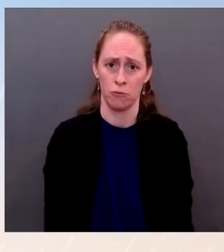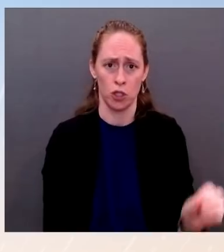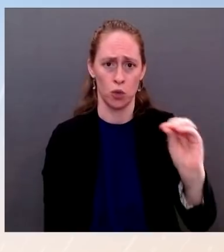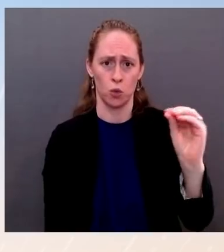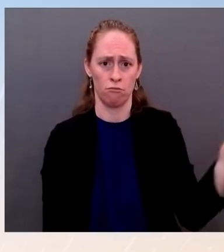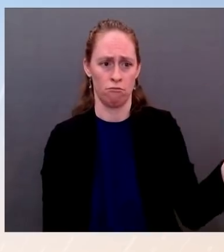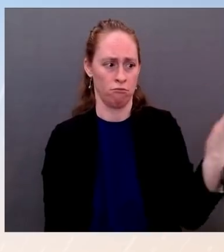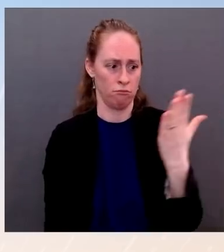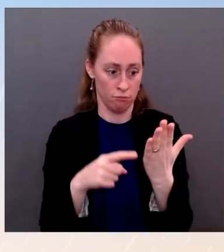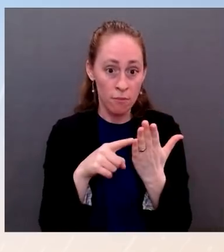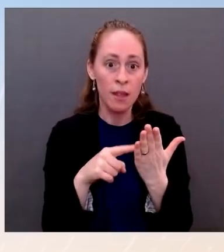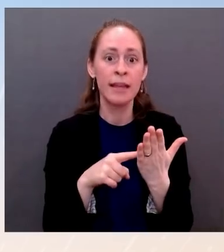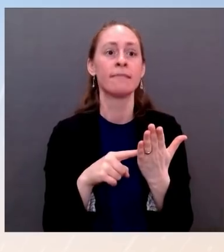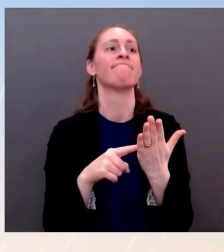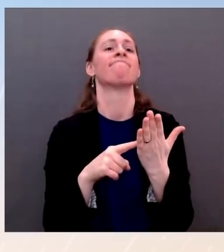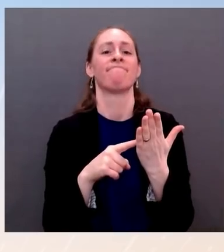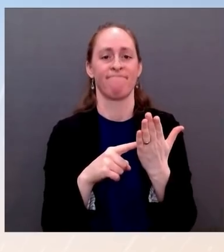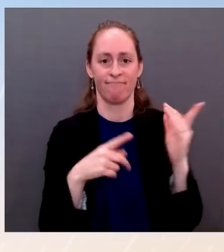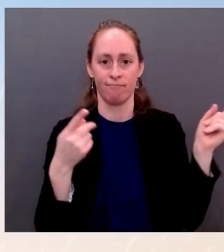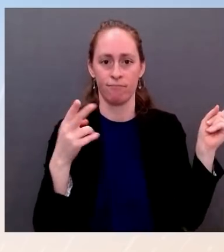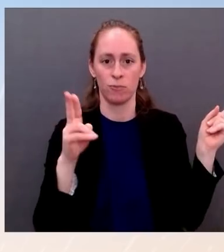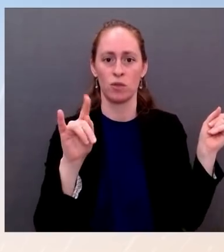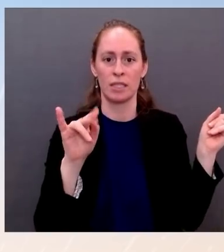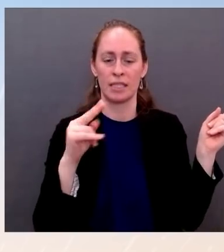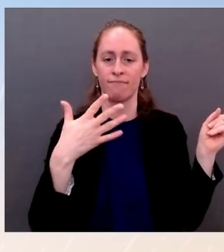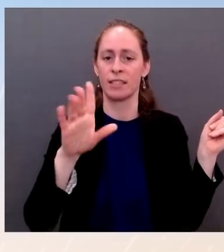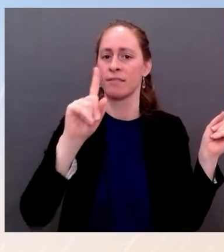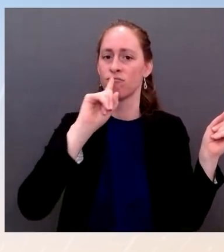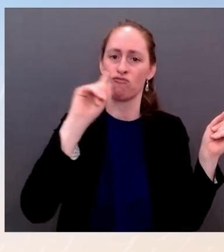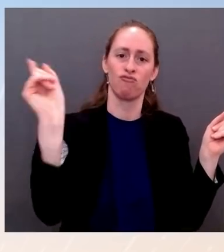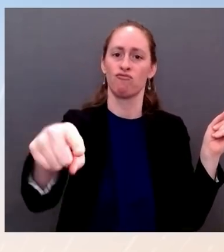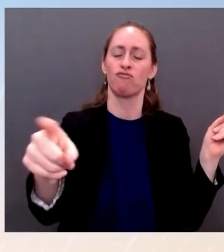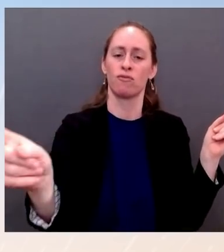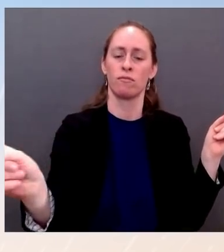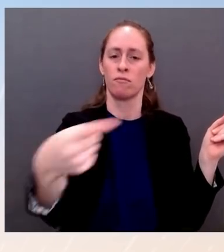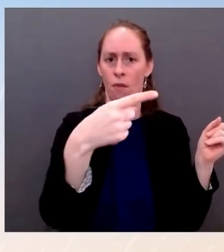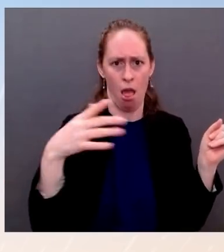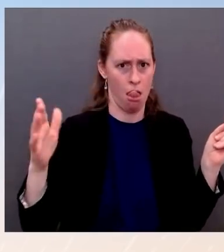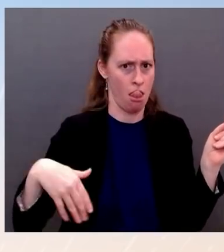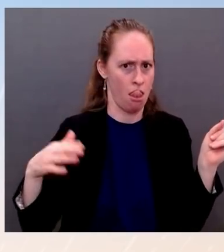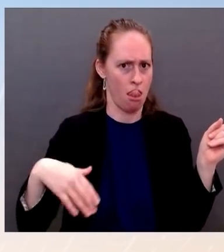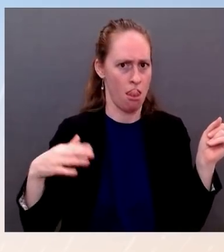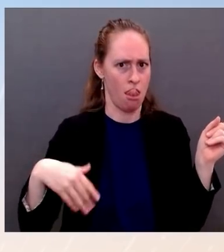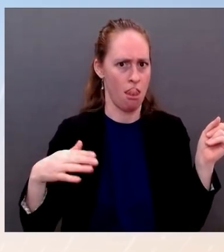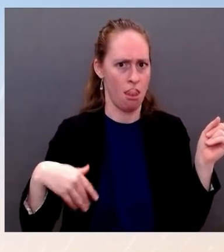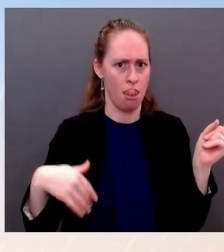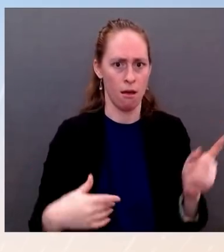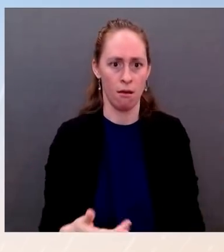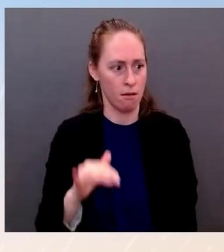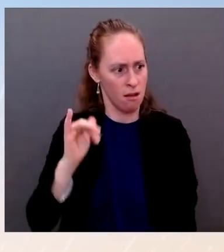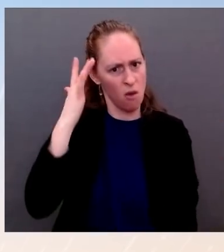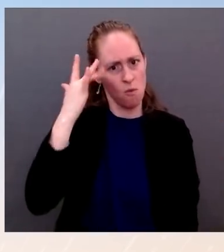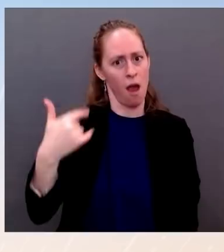What I will say -- and the reason I'm up here talking in the way I am to American citizens, the reason we are taking the various actions we're taking,